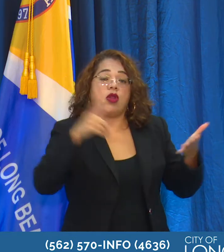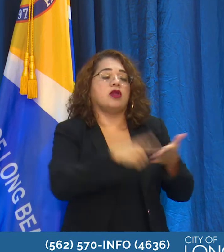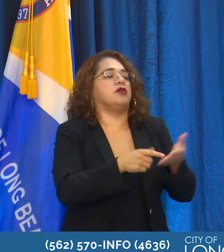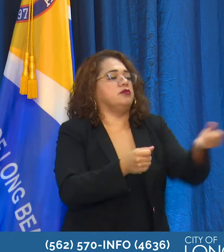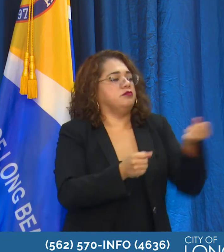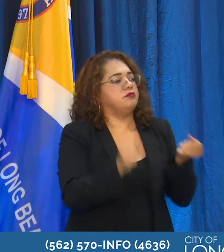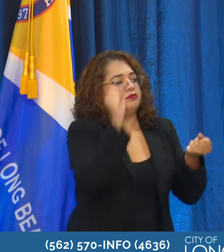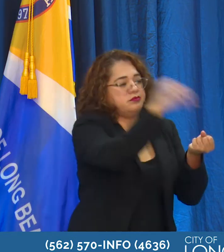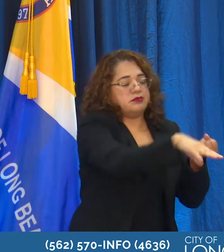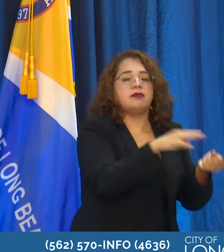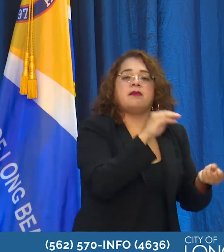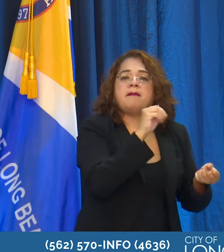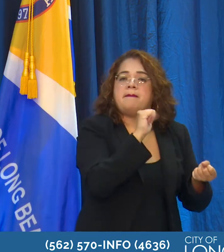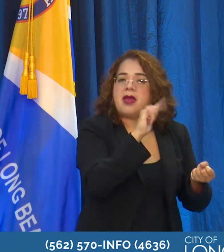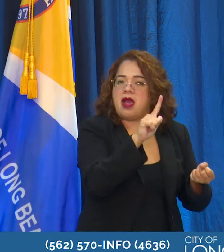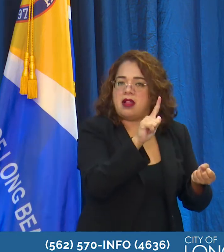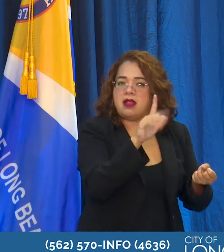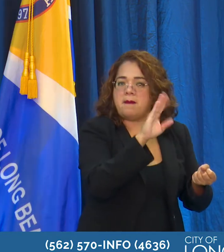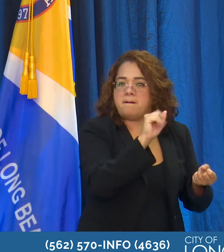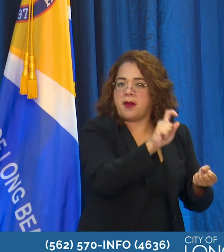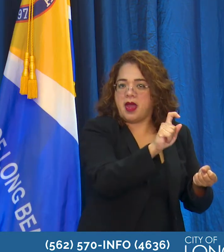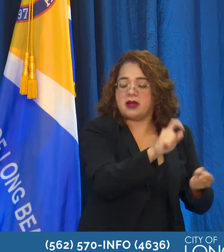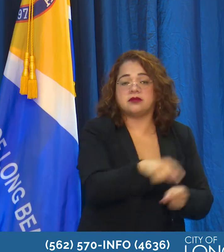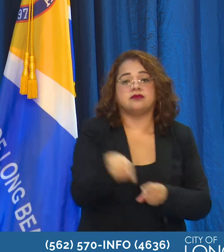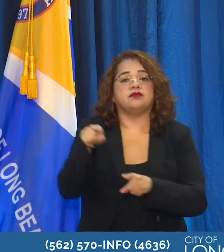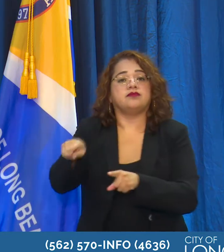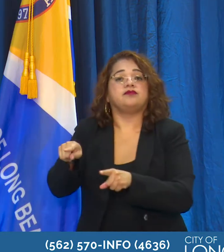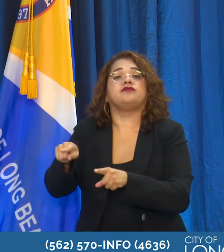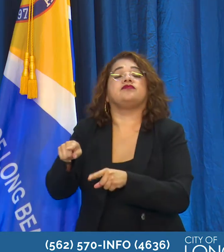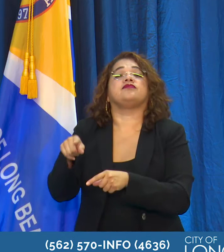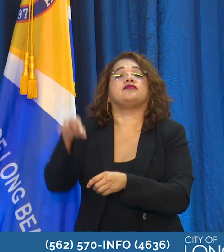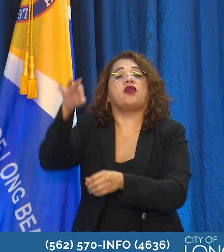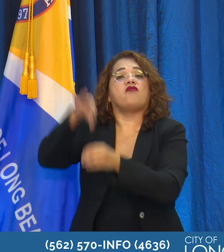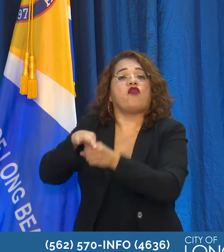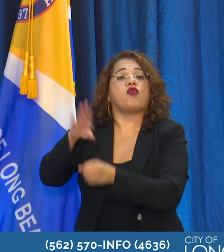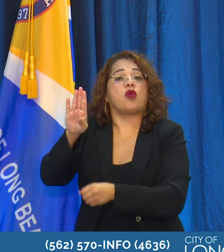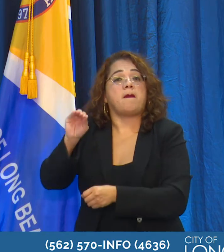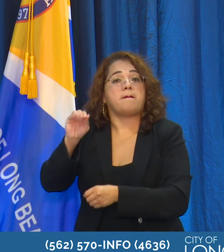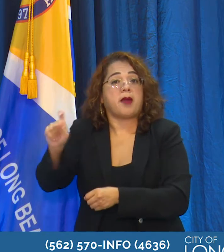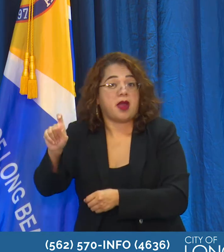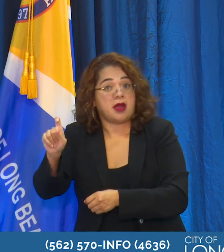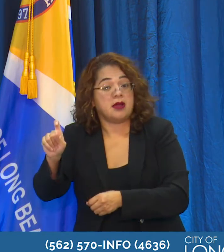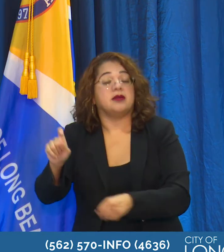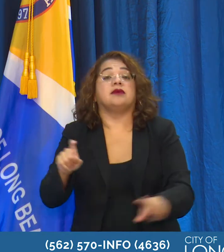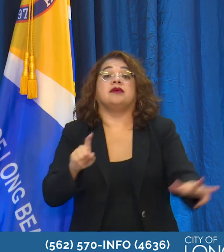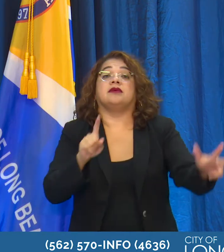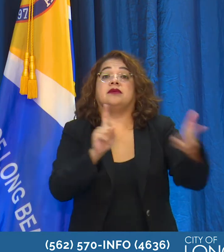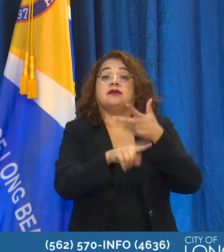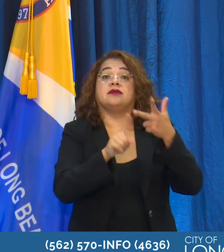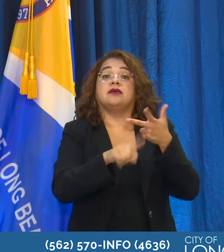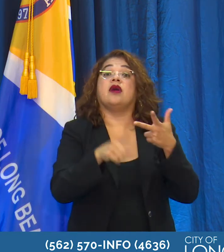Beyond those safe vote by mail options, you will still have a vote in person option.